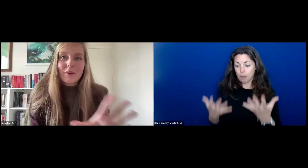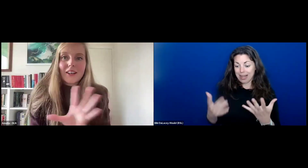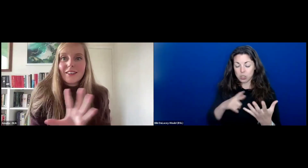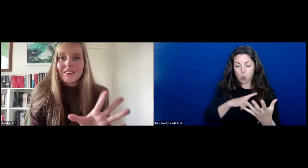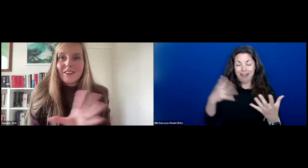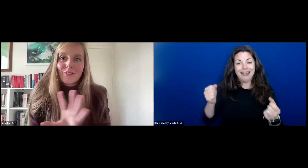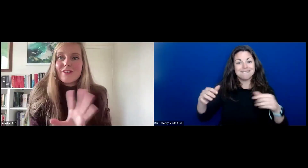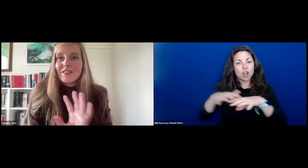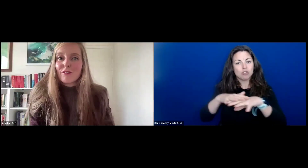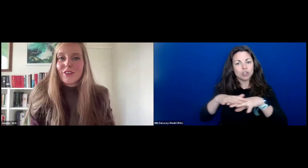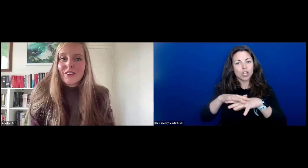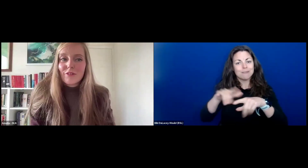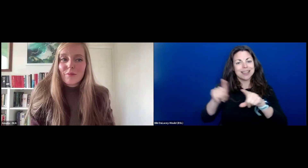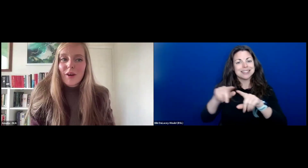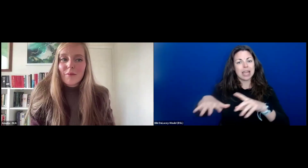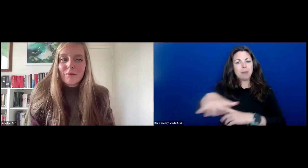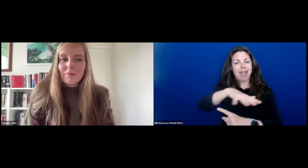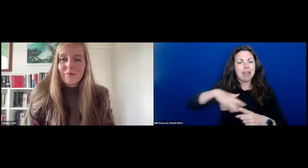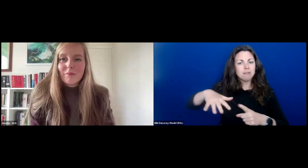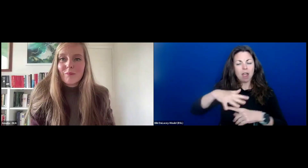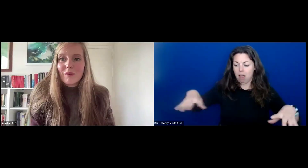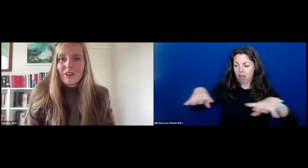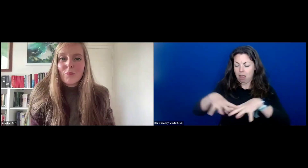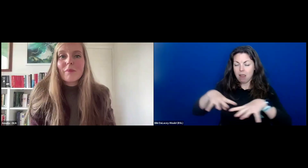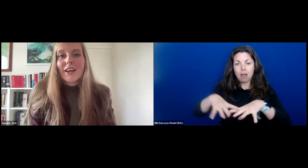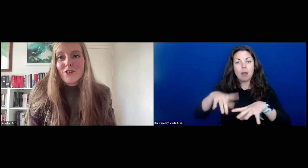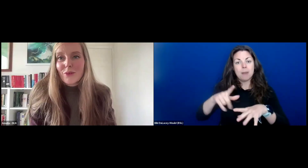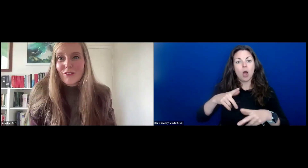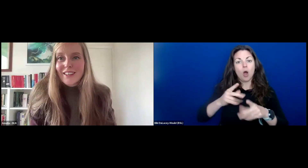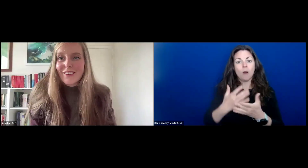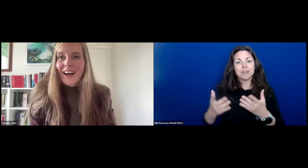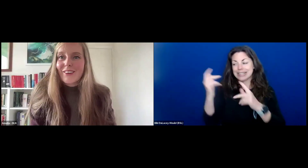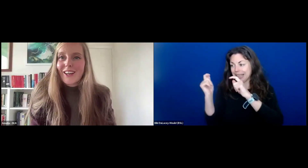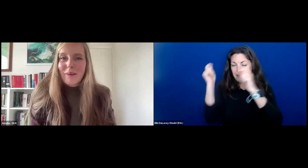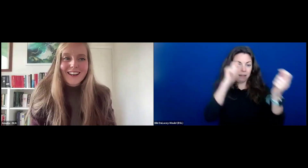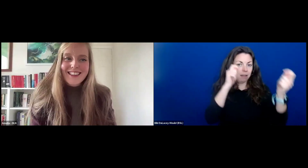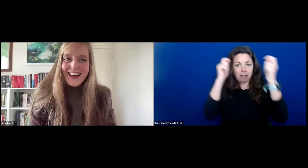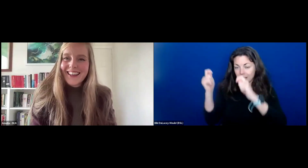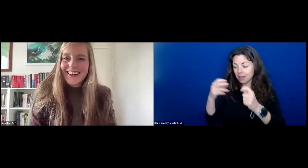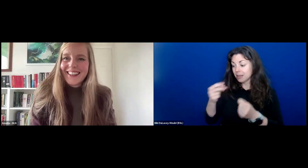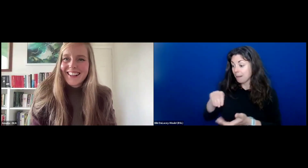but, you know, different, different You're not being paid to do all of it. So how you kind of balance that.